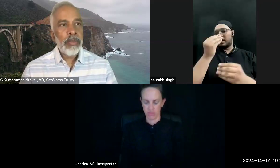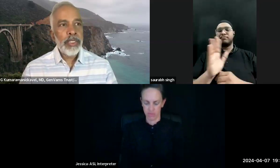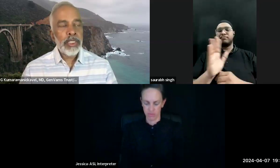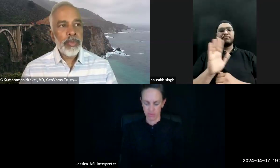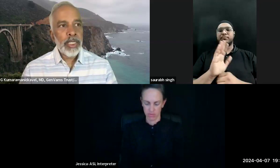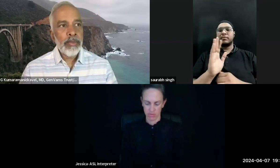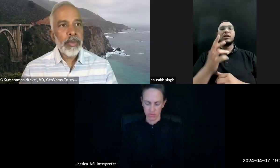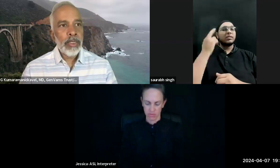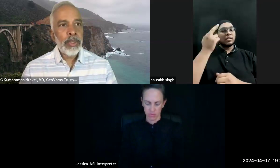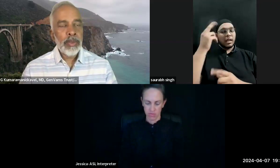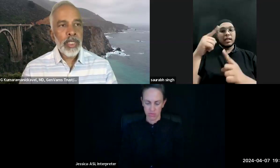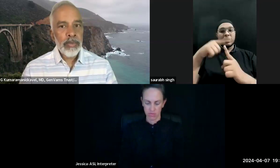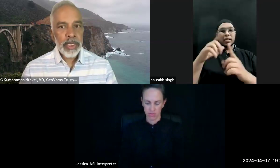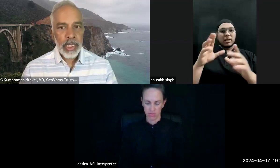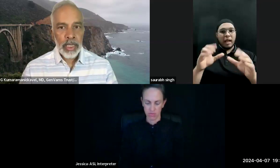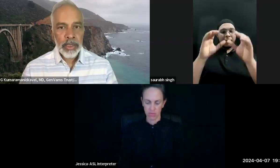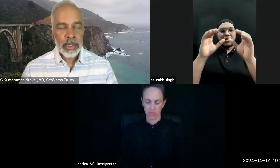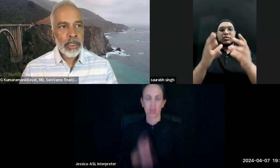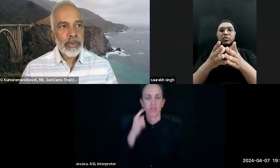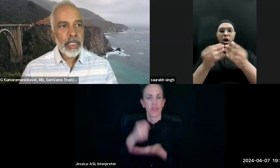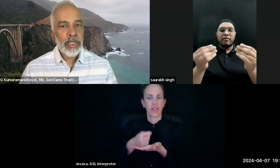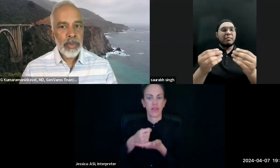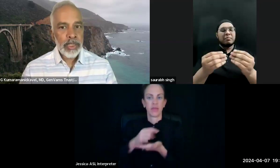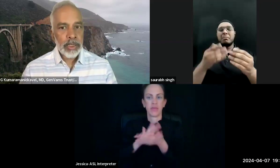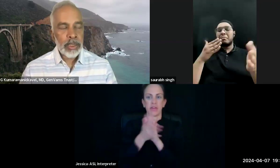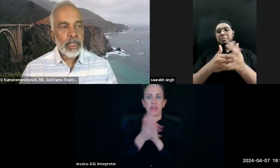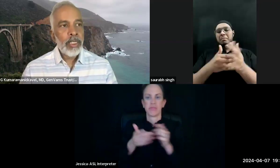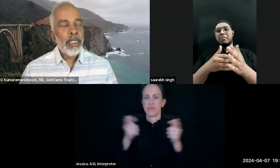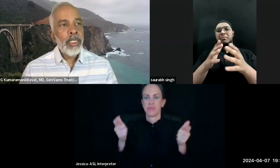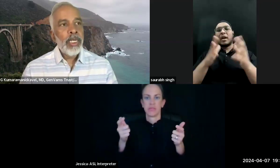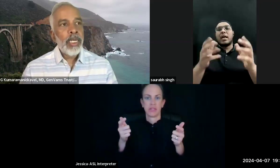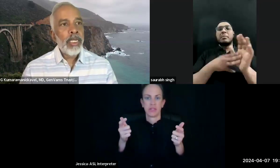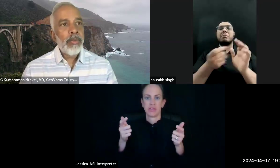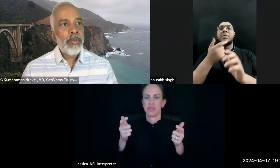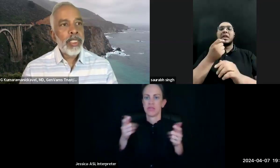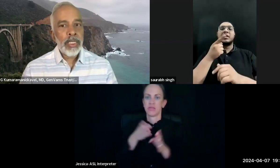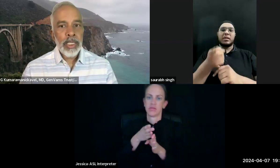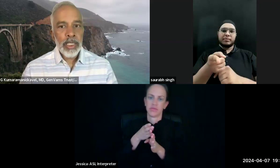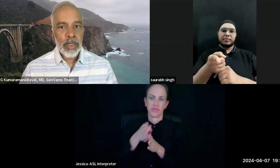therapies have become a very big challenge in the field of medicine and particularly in